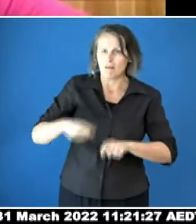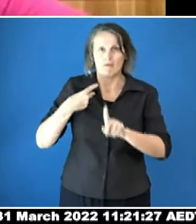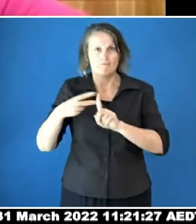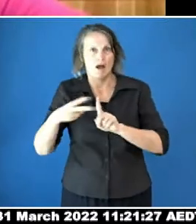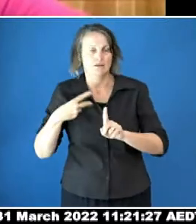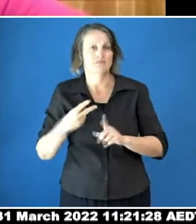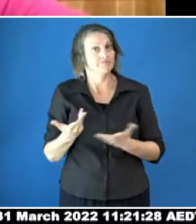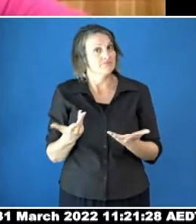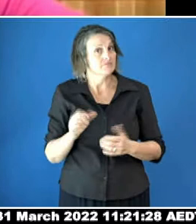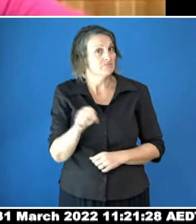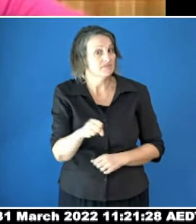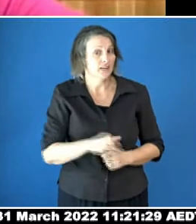Is that right? NIKY'S MUM: Yes.